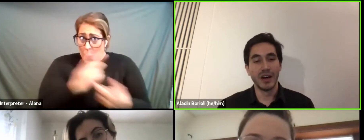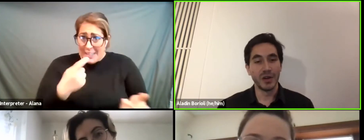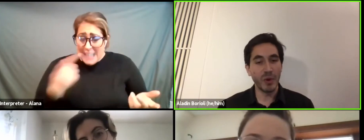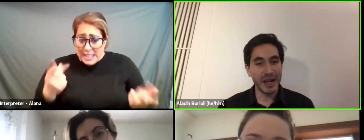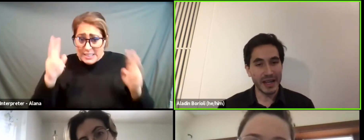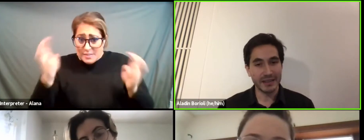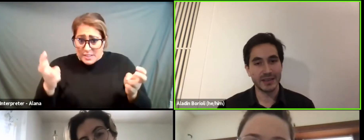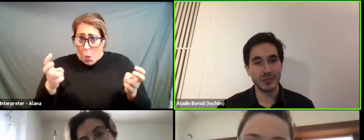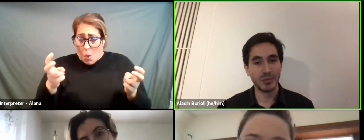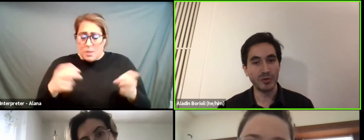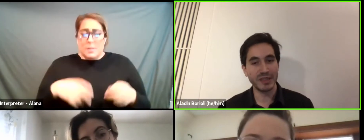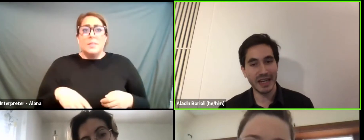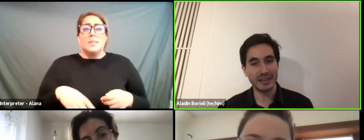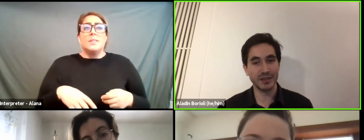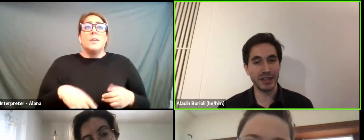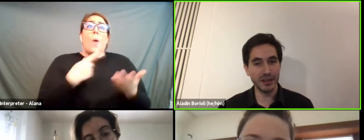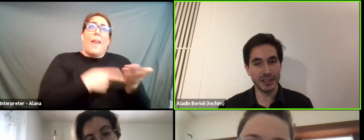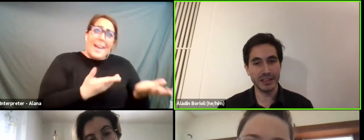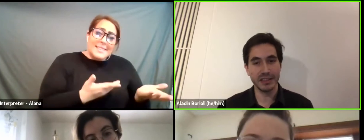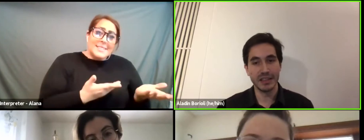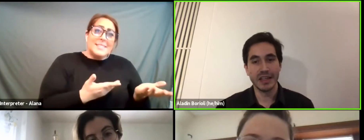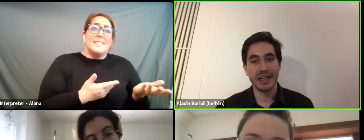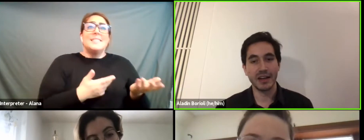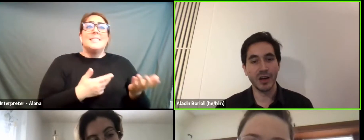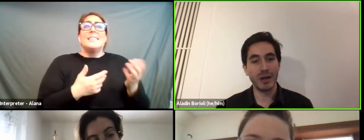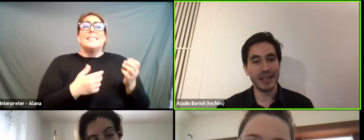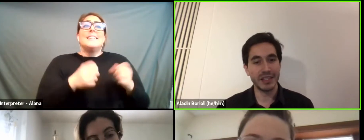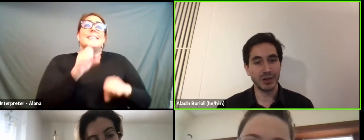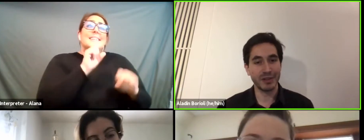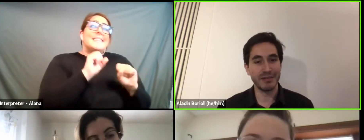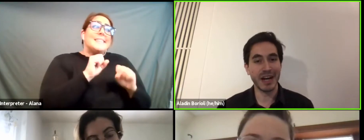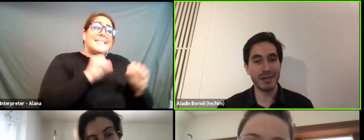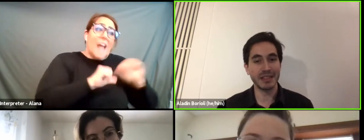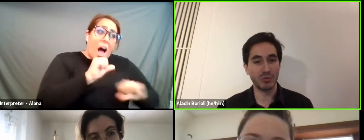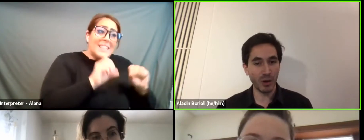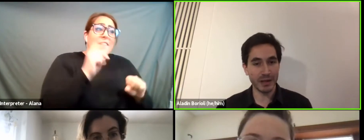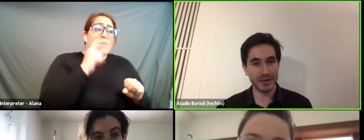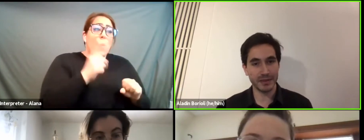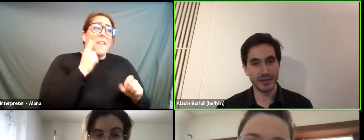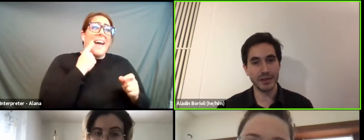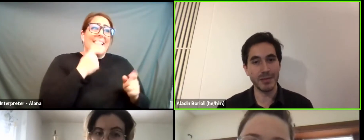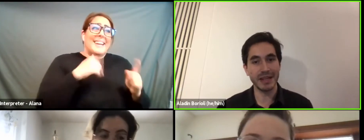"on the one hand, both the science of ecology and the global nature of environmental problems demand